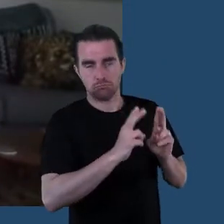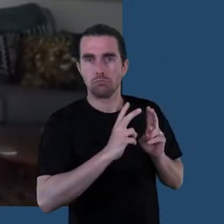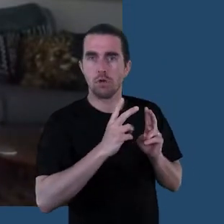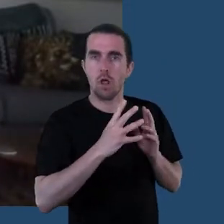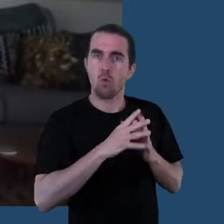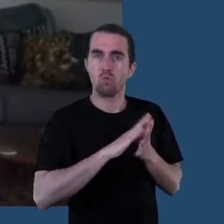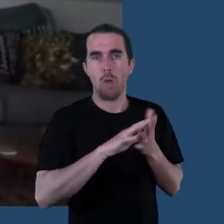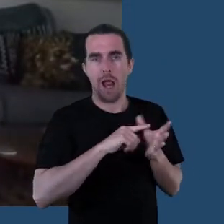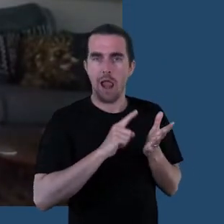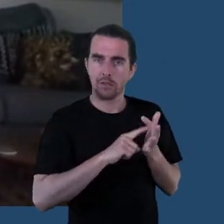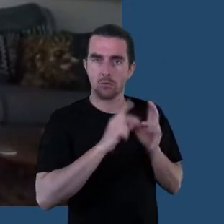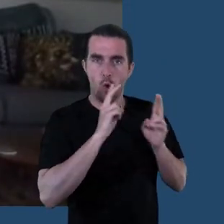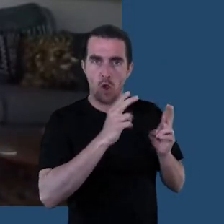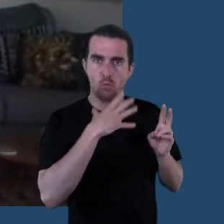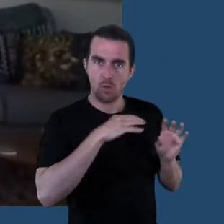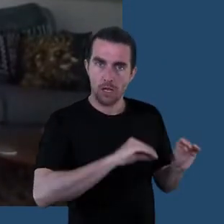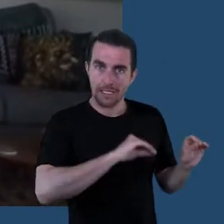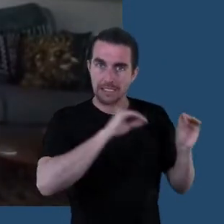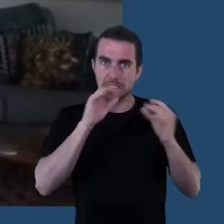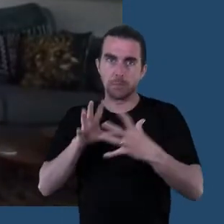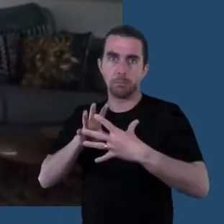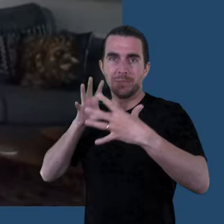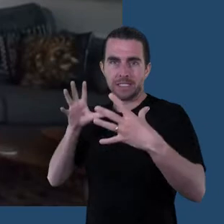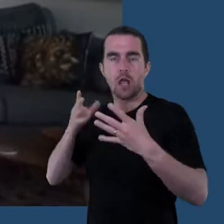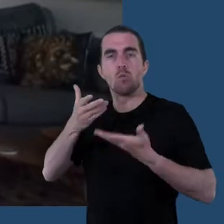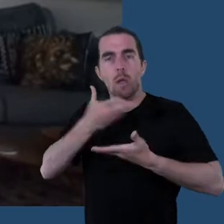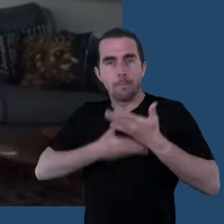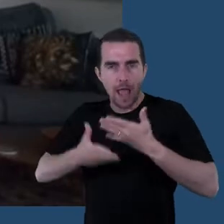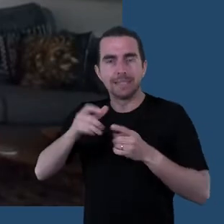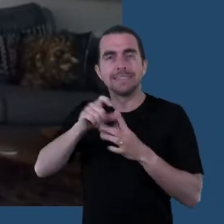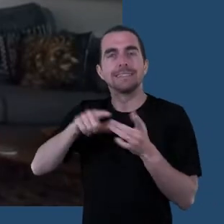and bringing her into Hintze Hall to replace Dippy.